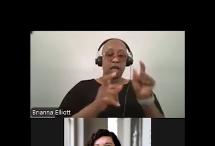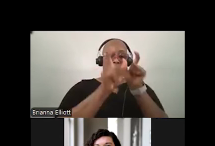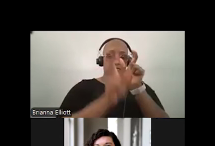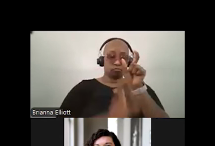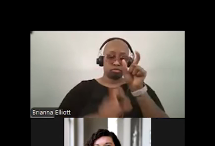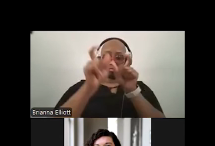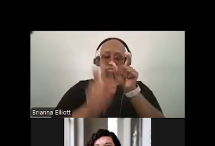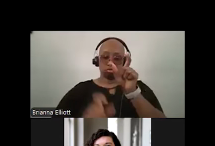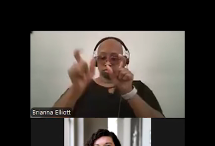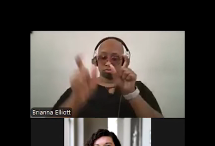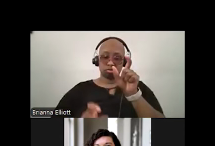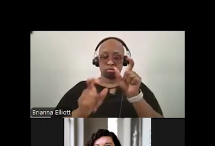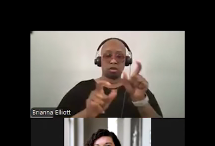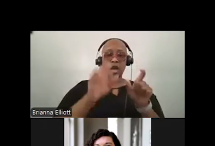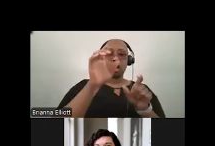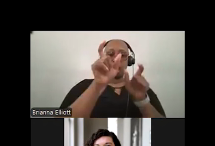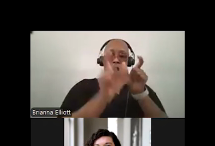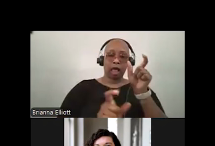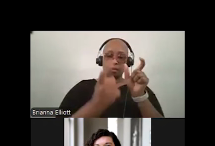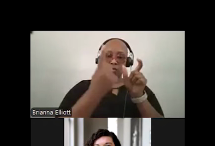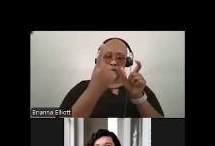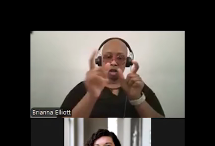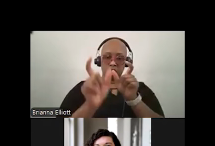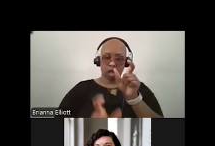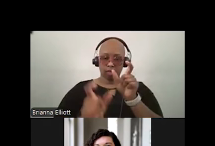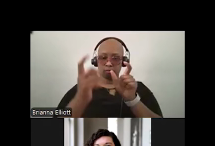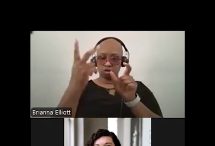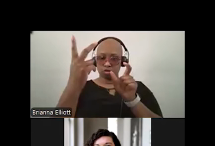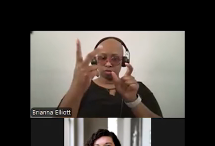rows that you are not using because when you pull them into a table, it's not going to know how to